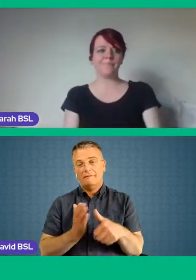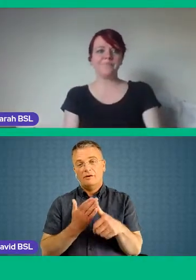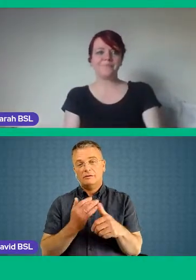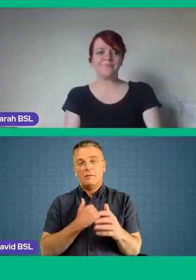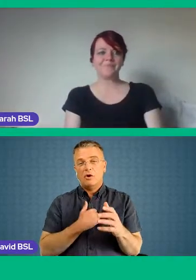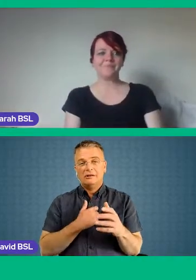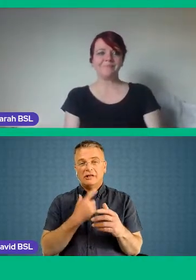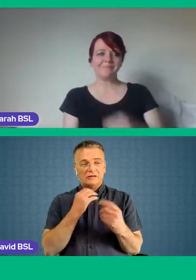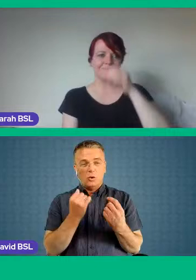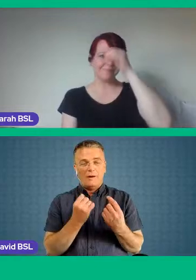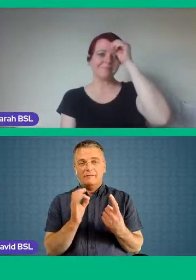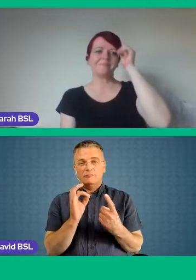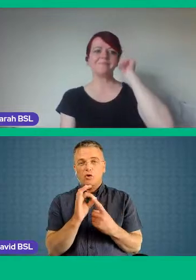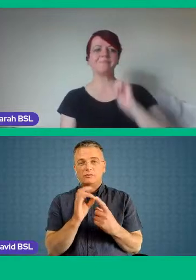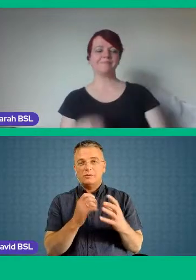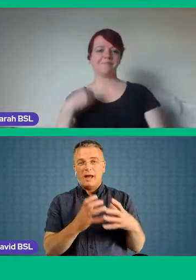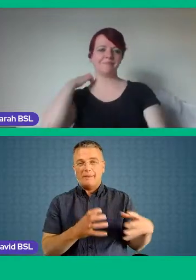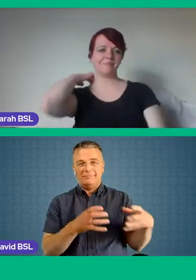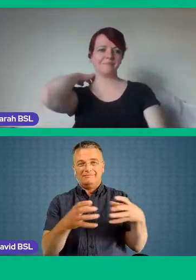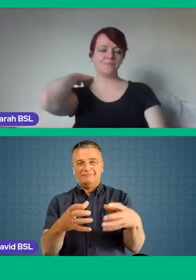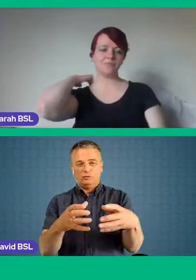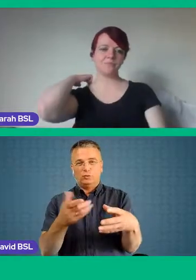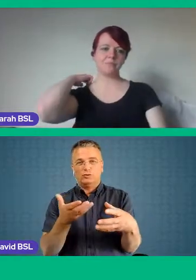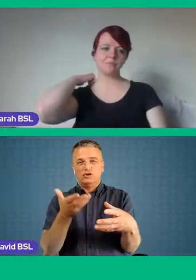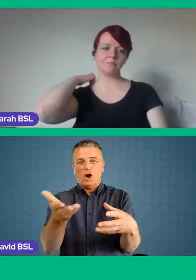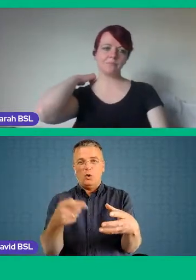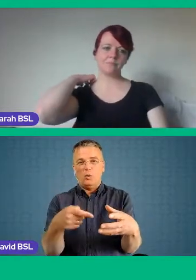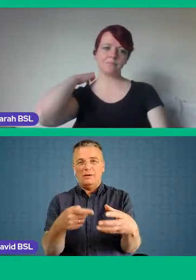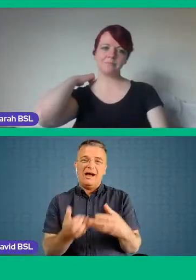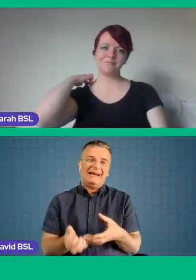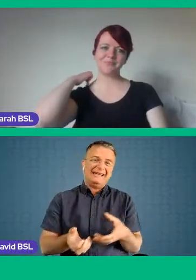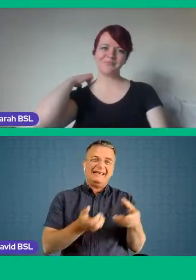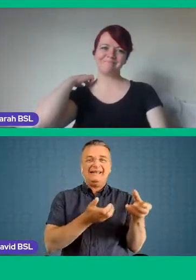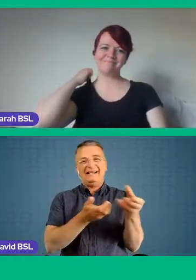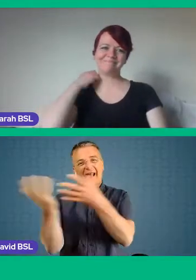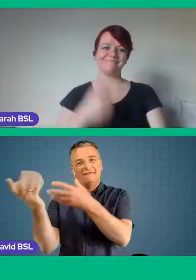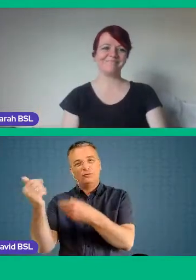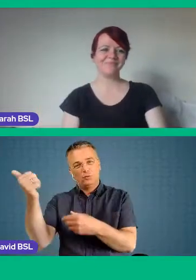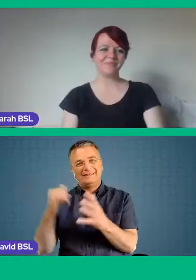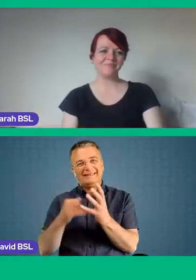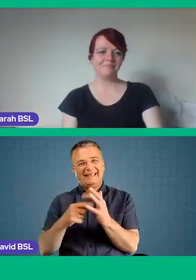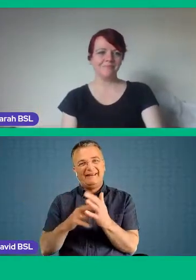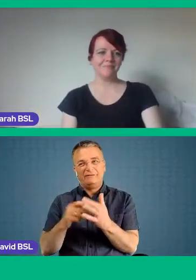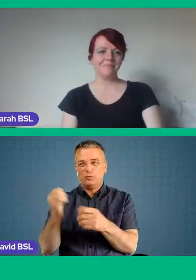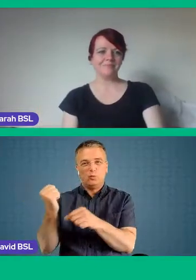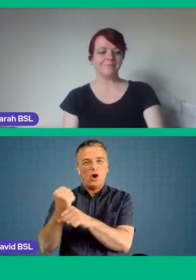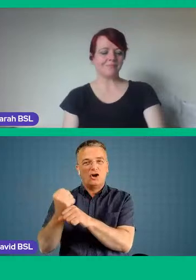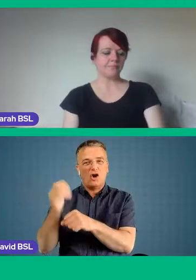what that looks like. Totally, apologies I don't have a prototype to show you because I give it back to Steve to